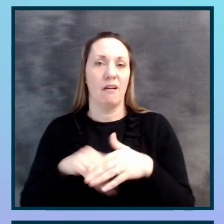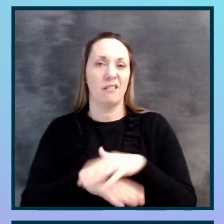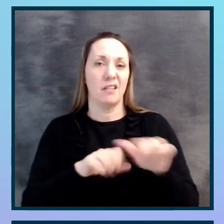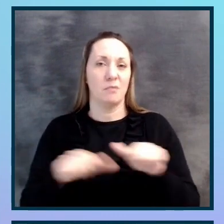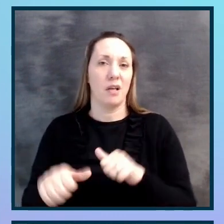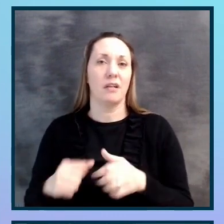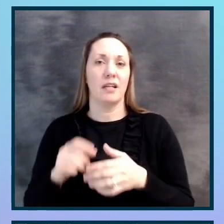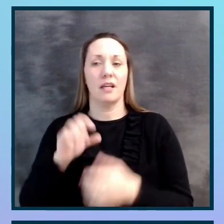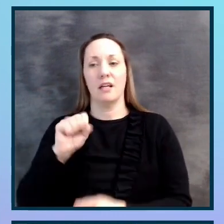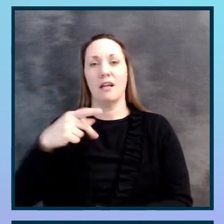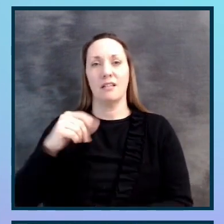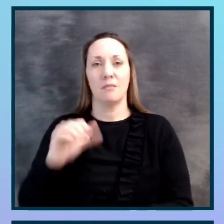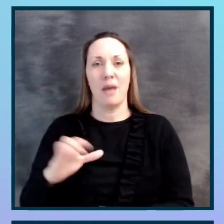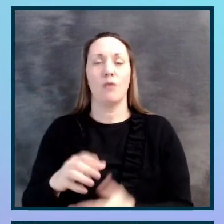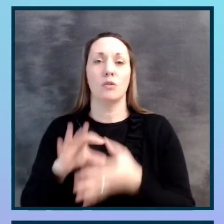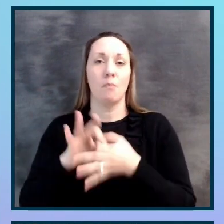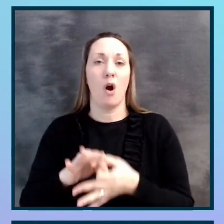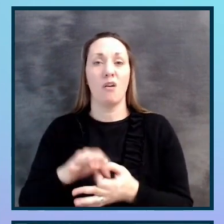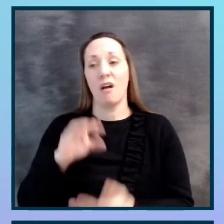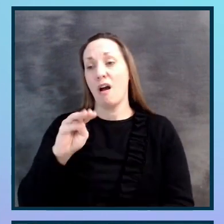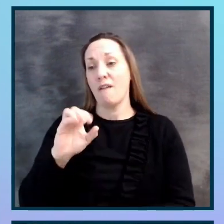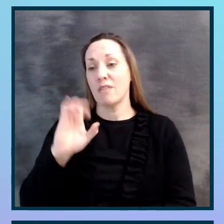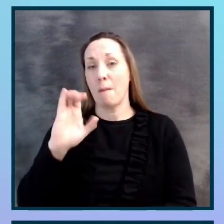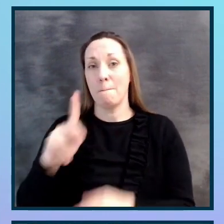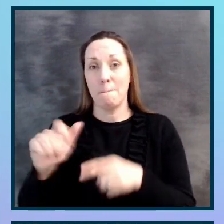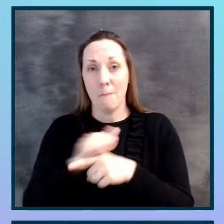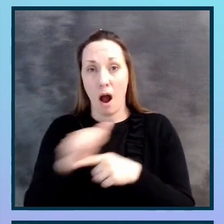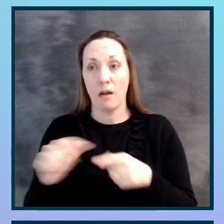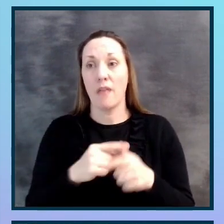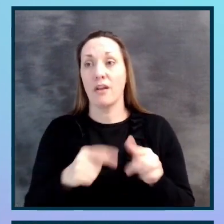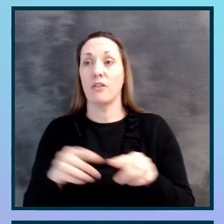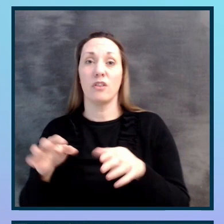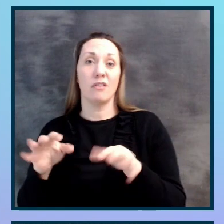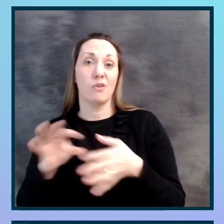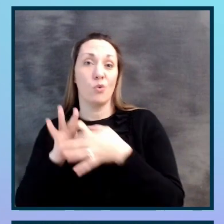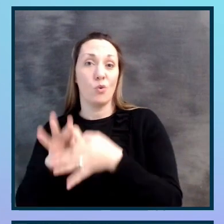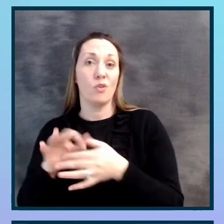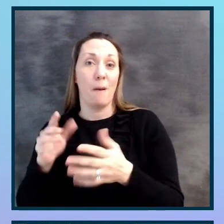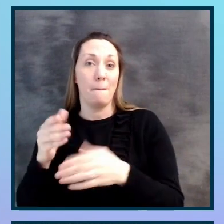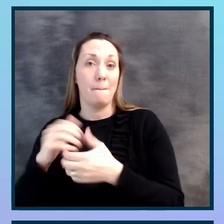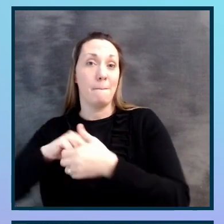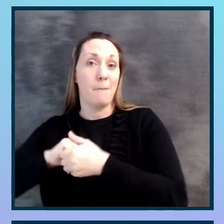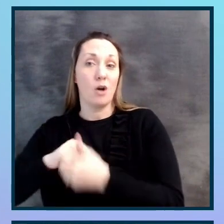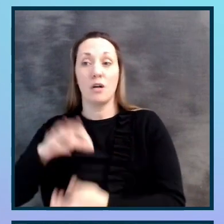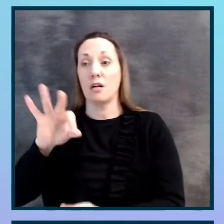and user research and testing through our partner, Fable, all included users with disabilities